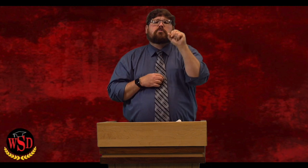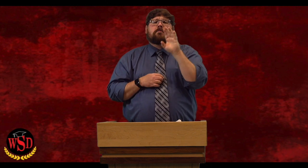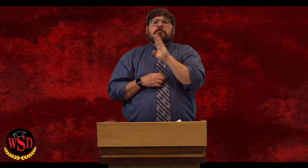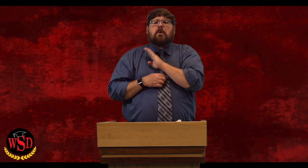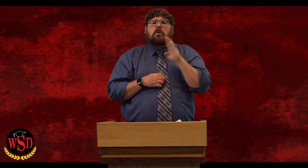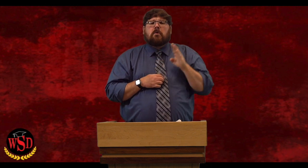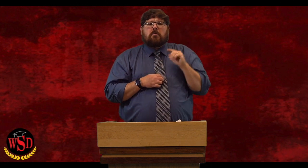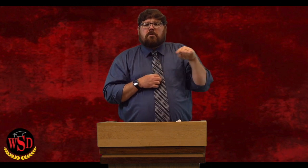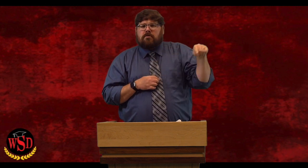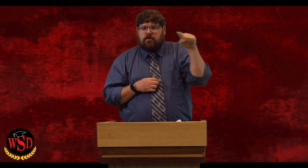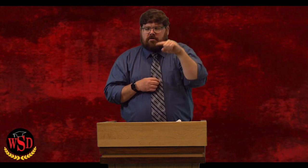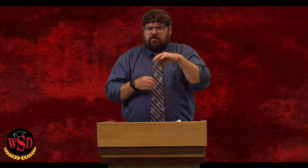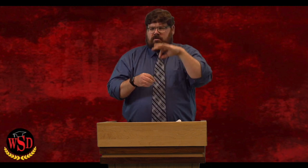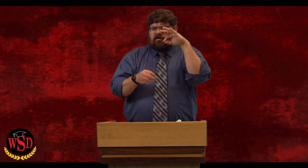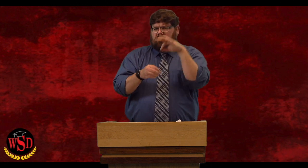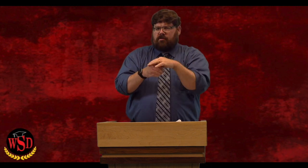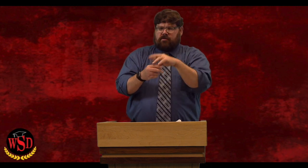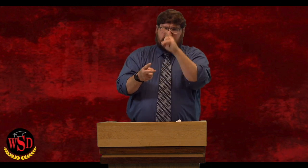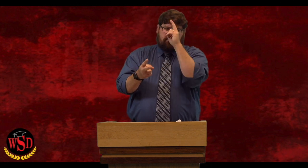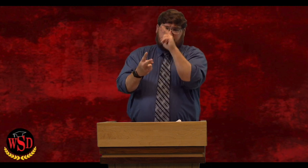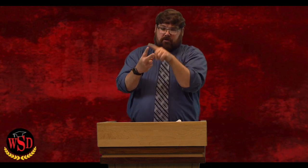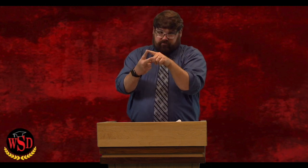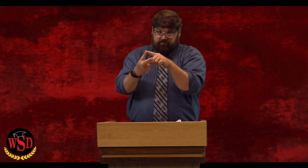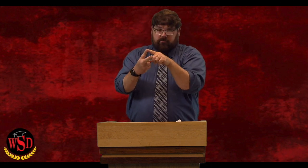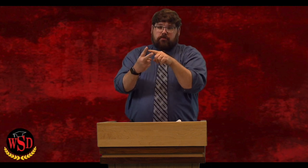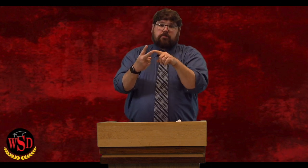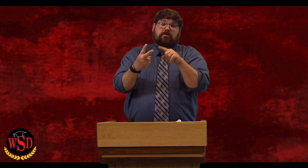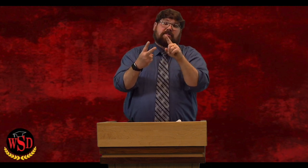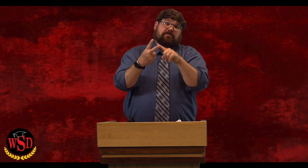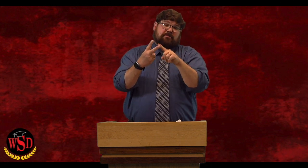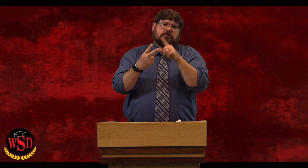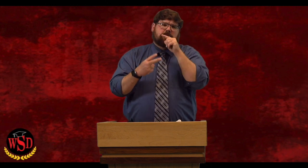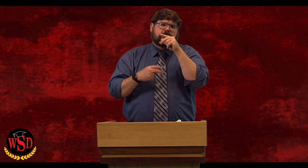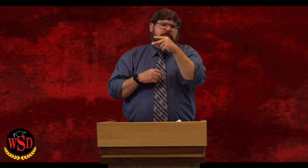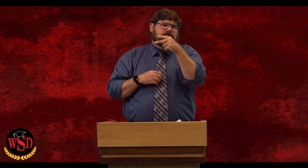The high school board votes on these two - who these two individuals are.